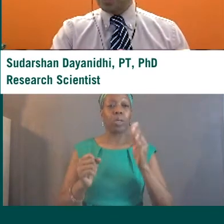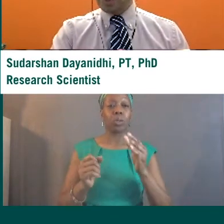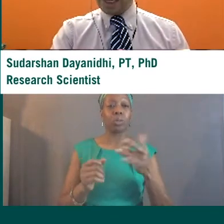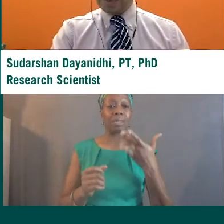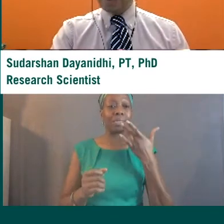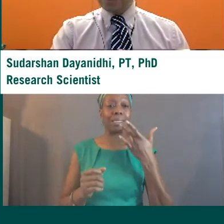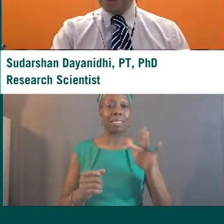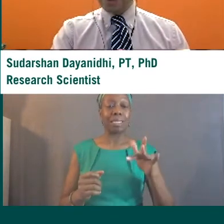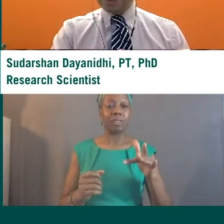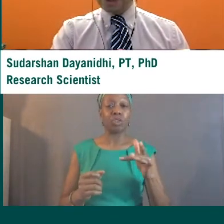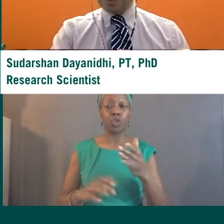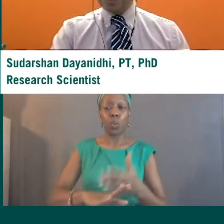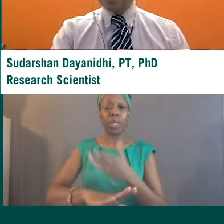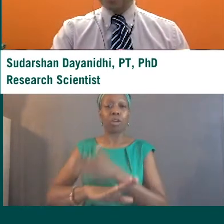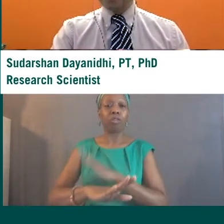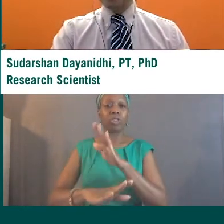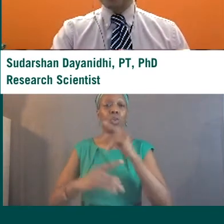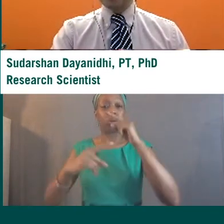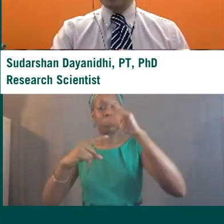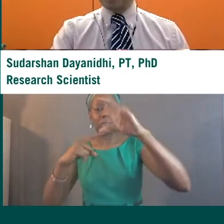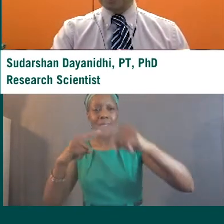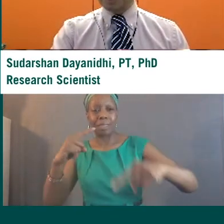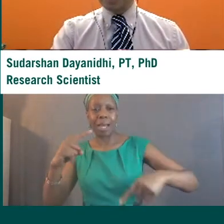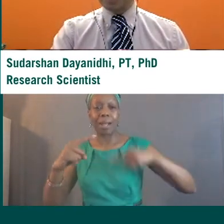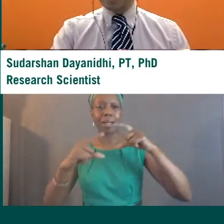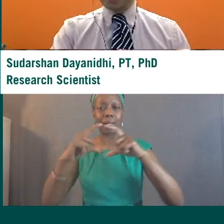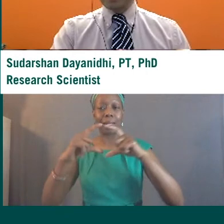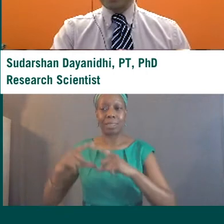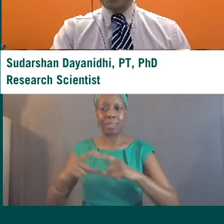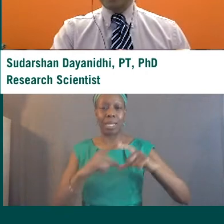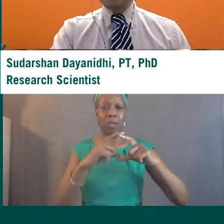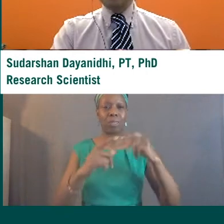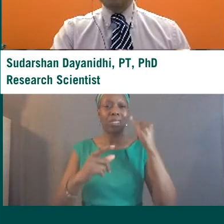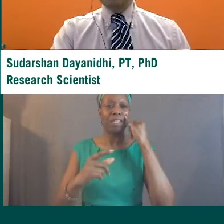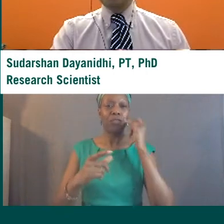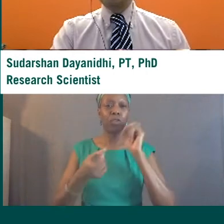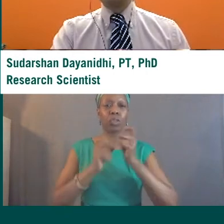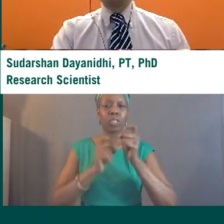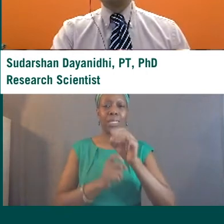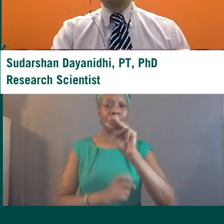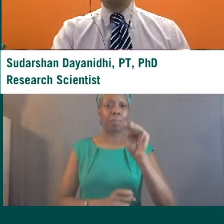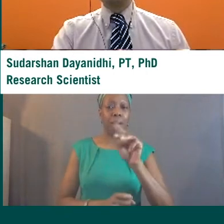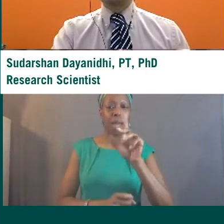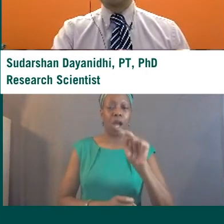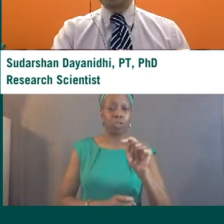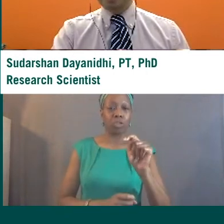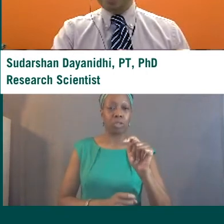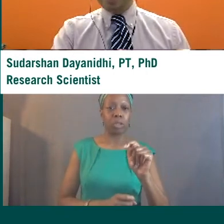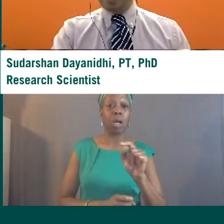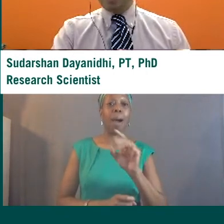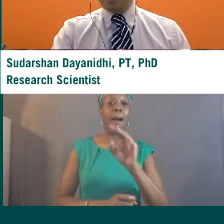what happens to these cells in children with cerebral palsy. And secondly, trying to understand